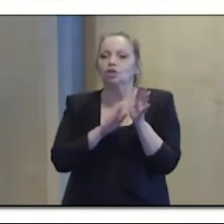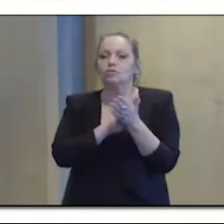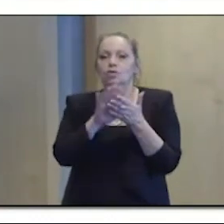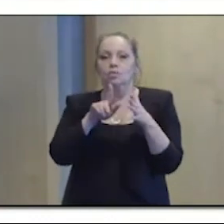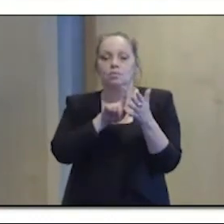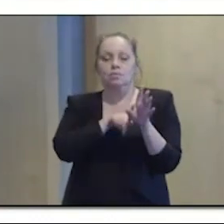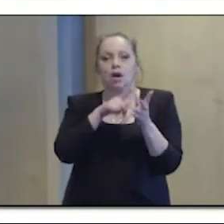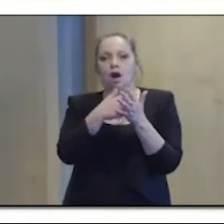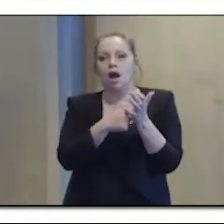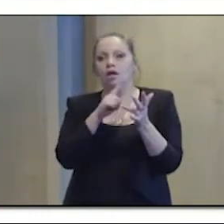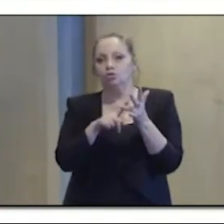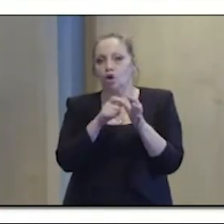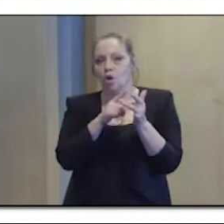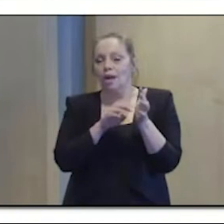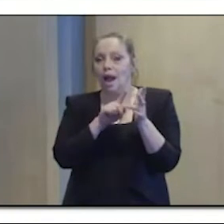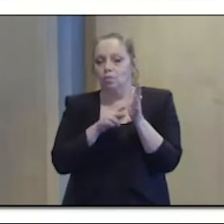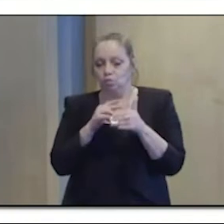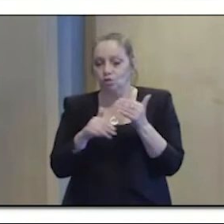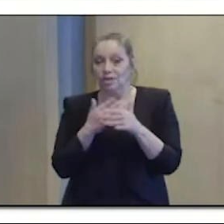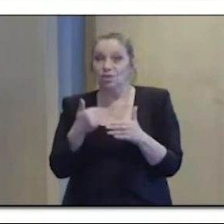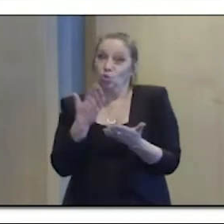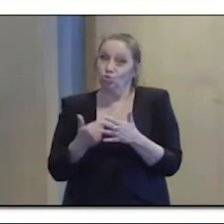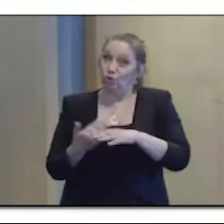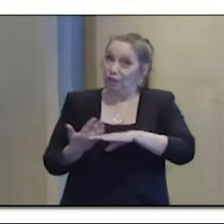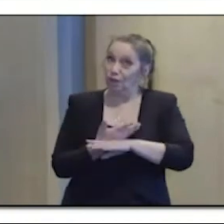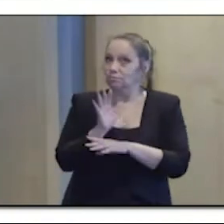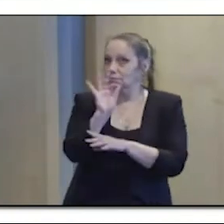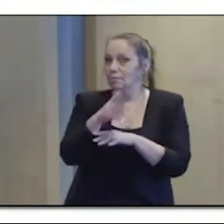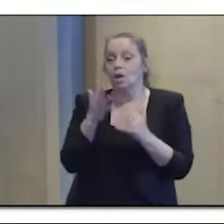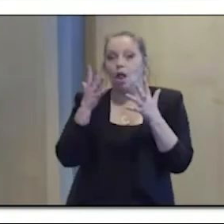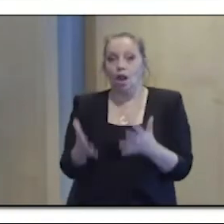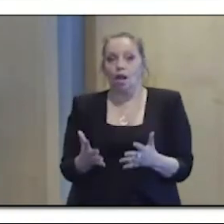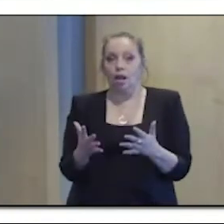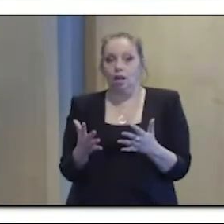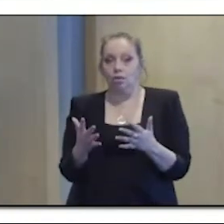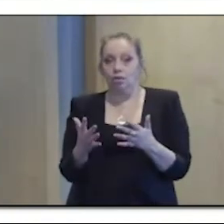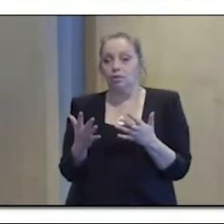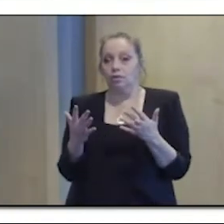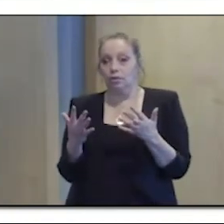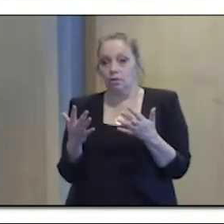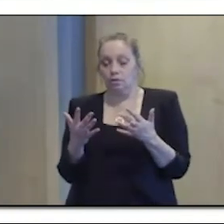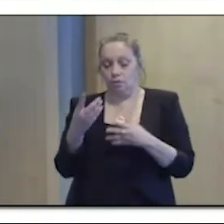so it's not exactly green, but if we were using a lot electrolysis and using renewable energy to do